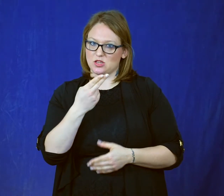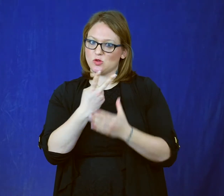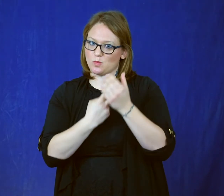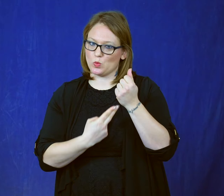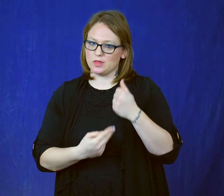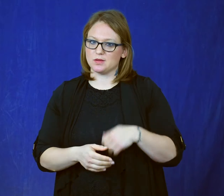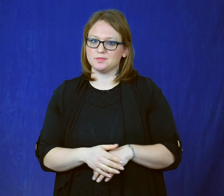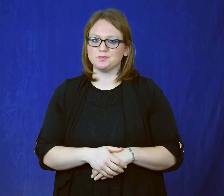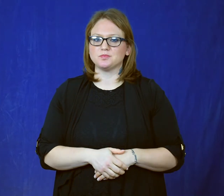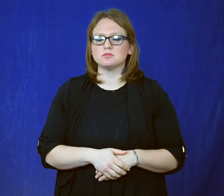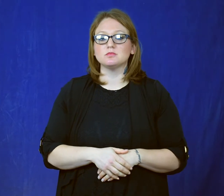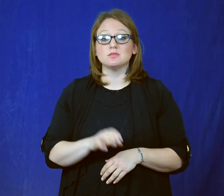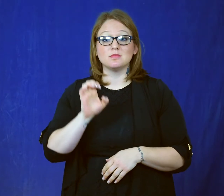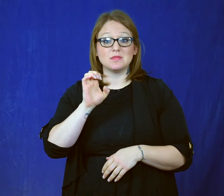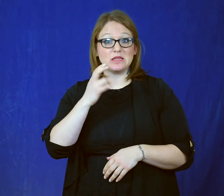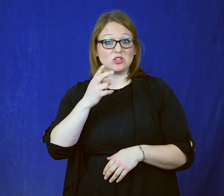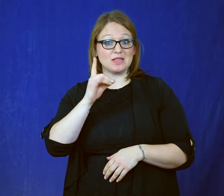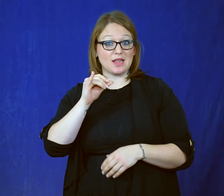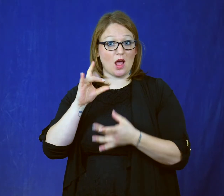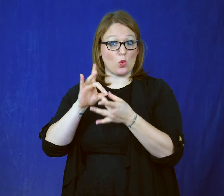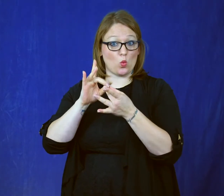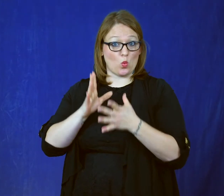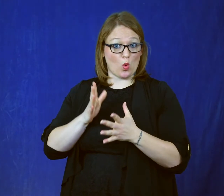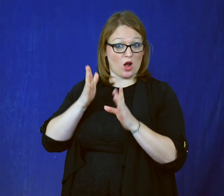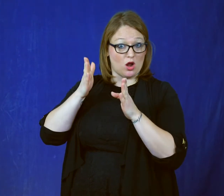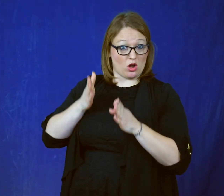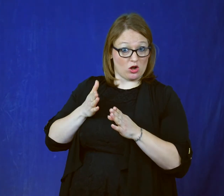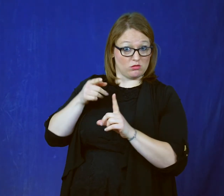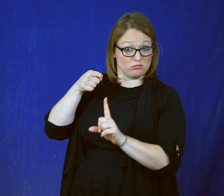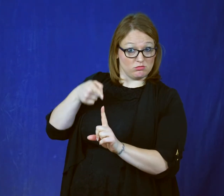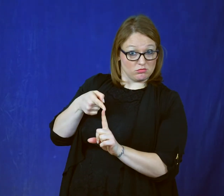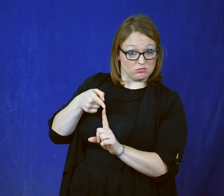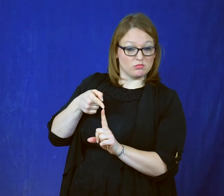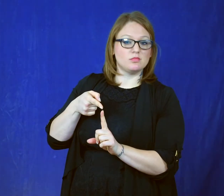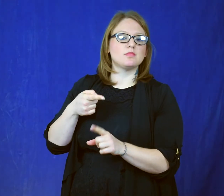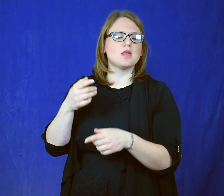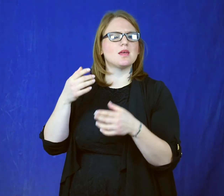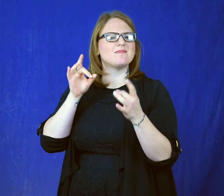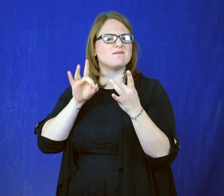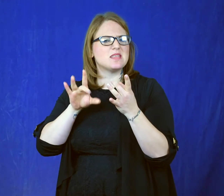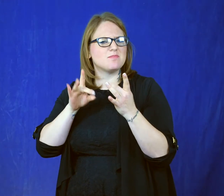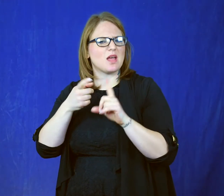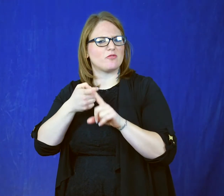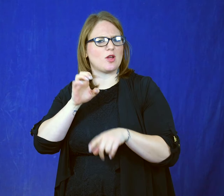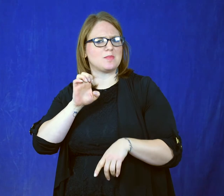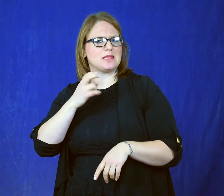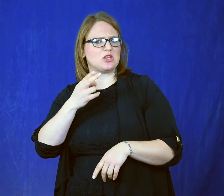the EHDI Coordinator receives input from the EHDI Advisory Committee. Parents receive reports about